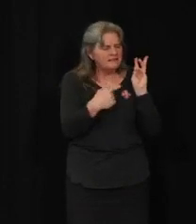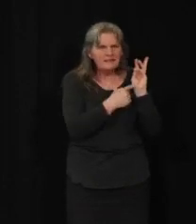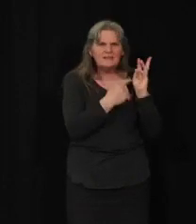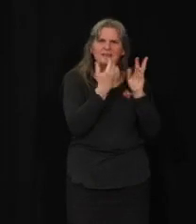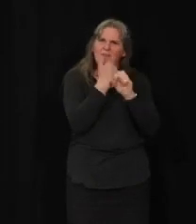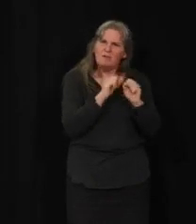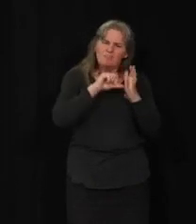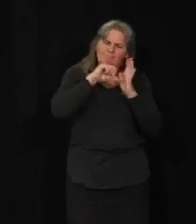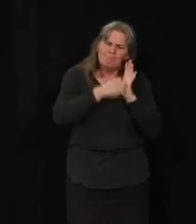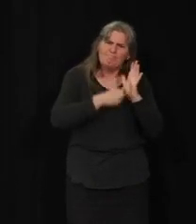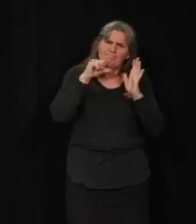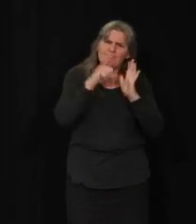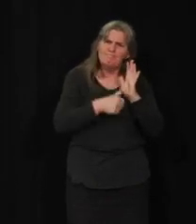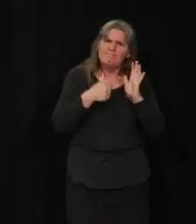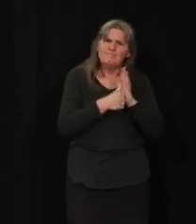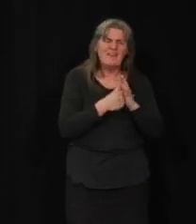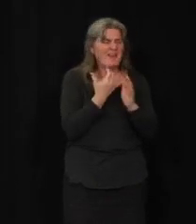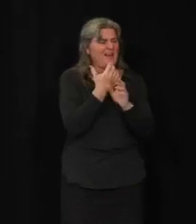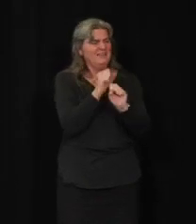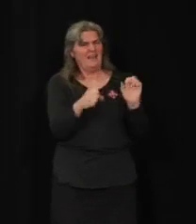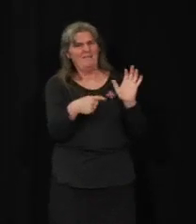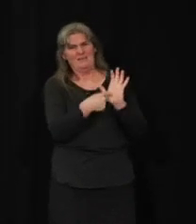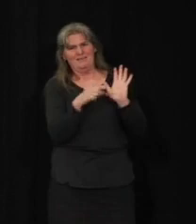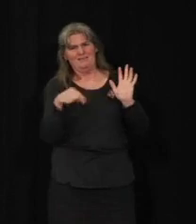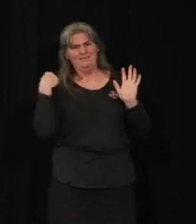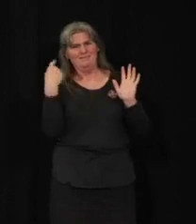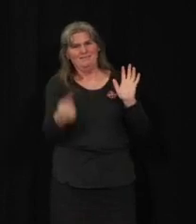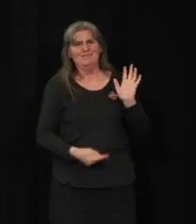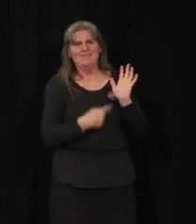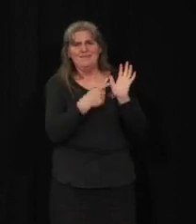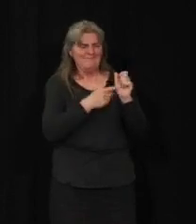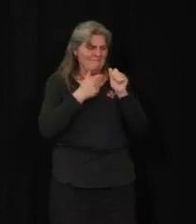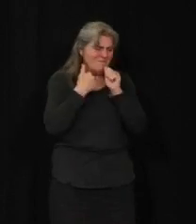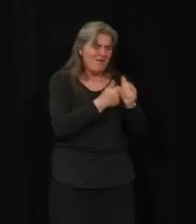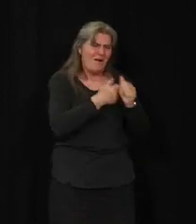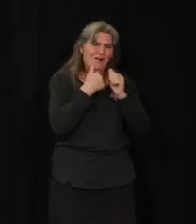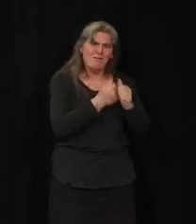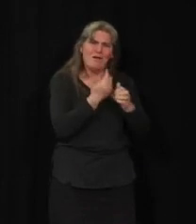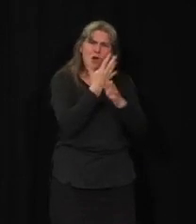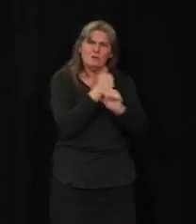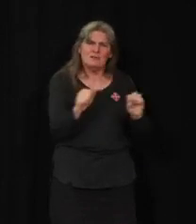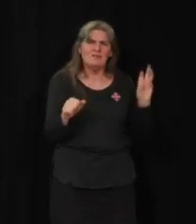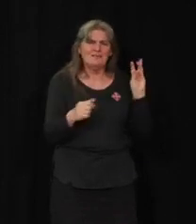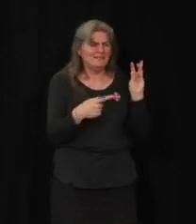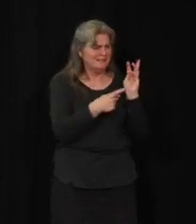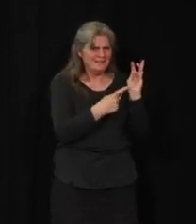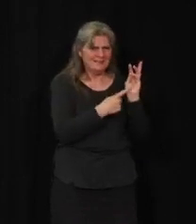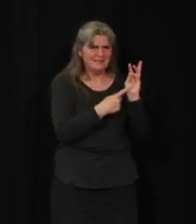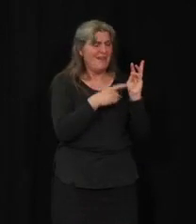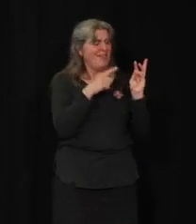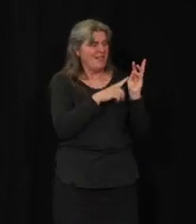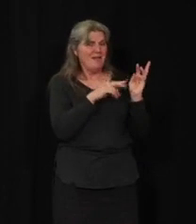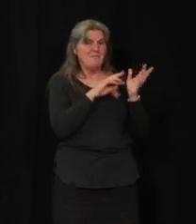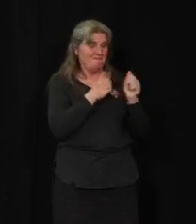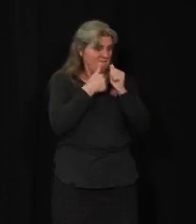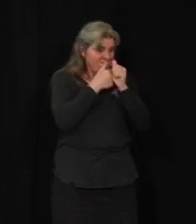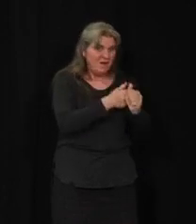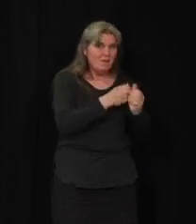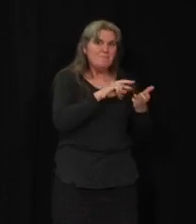Just really reiterating that that has been our saviour. Those two measures above everything else puts us in a unique situation different from